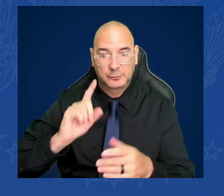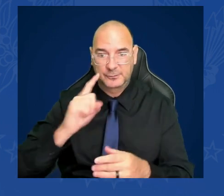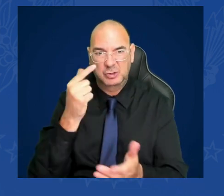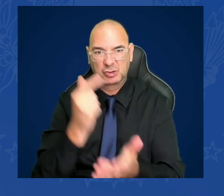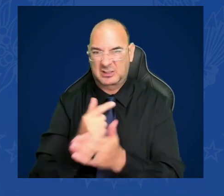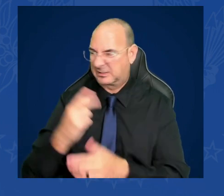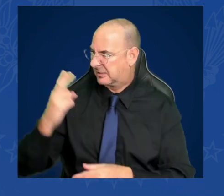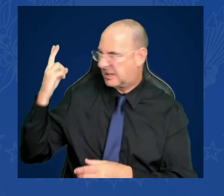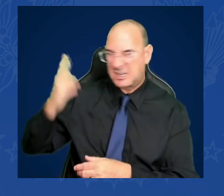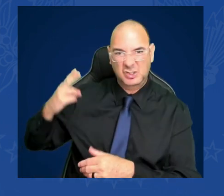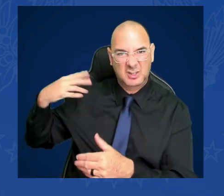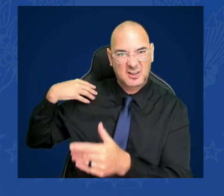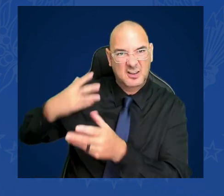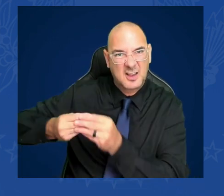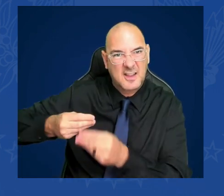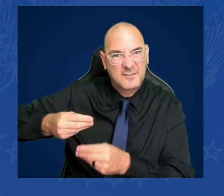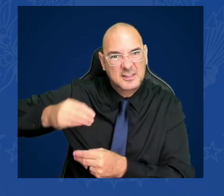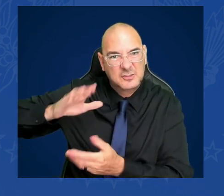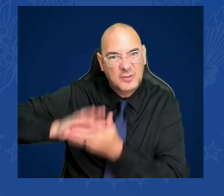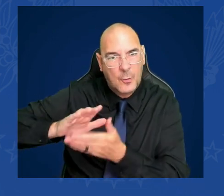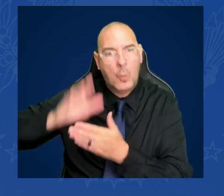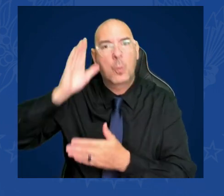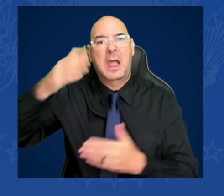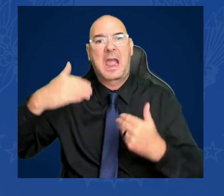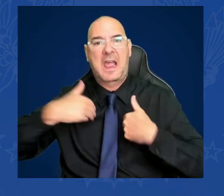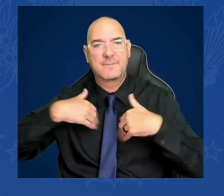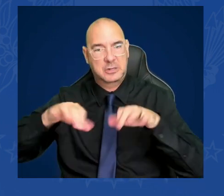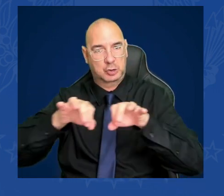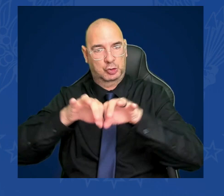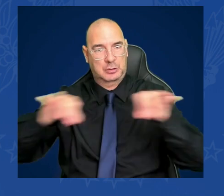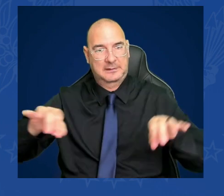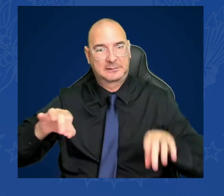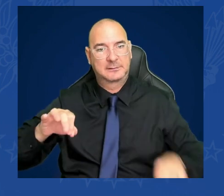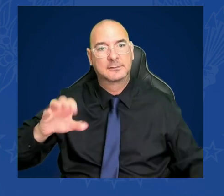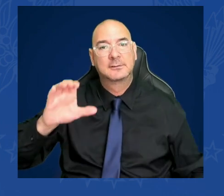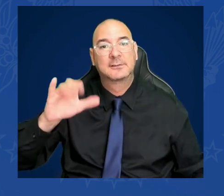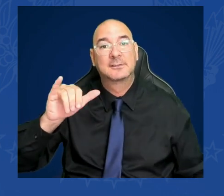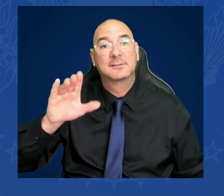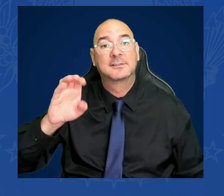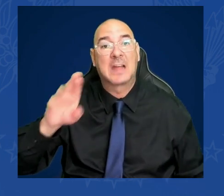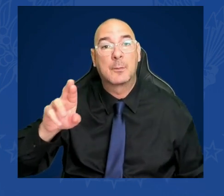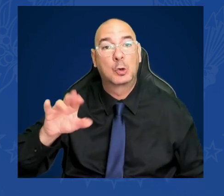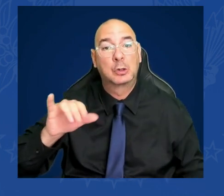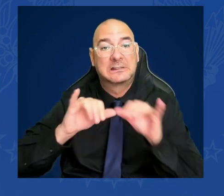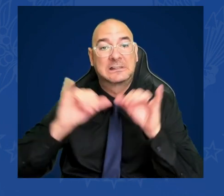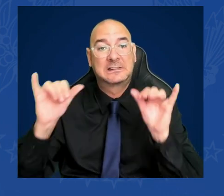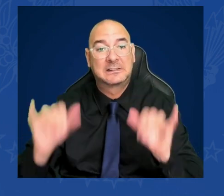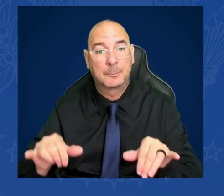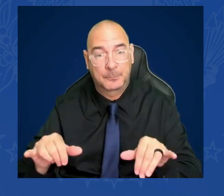that will have a degree in cyber systems. That's very impressive.